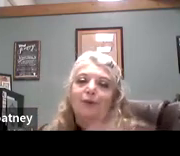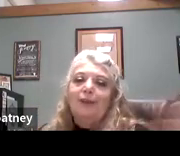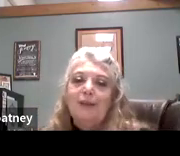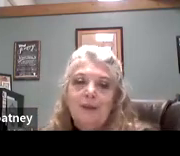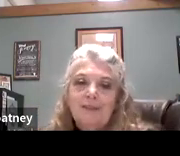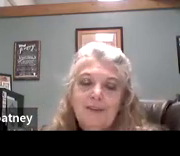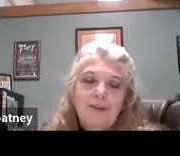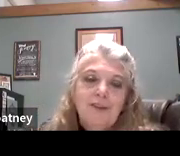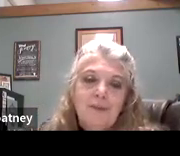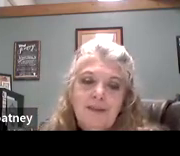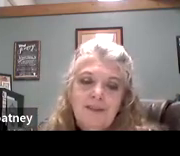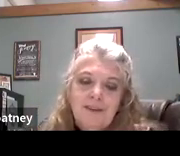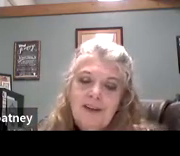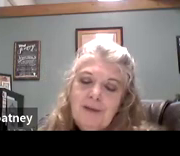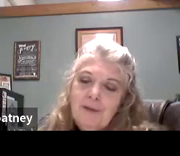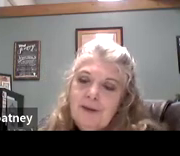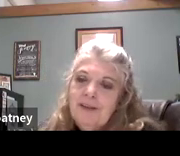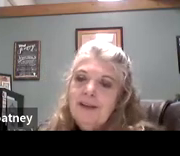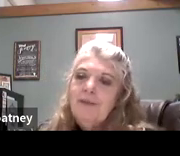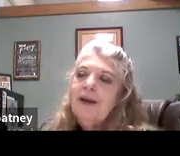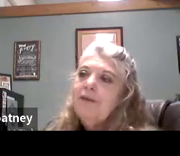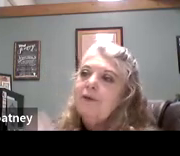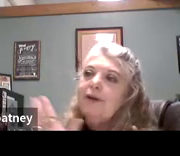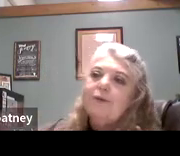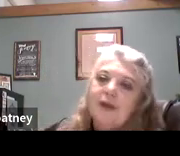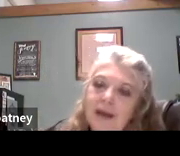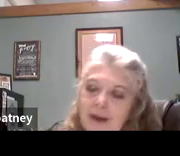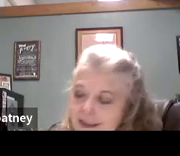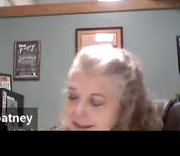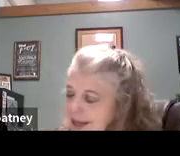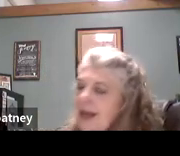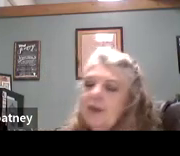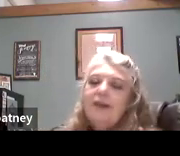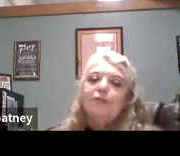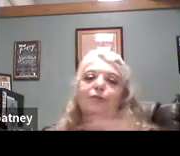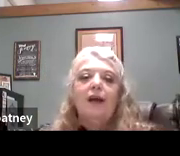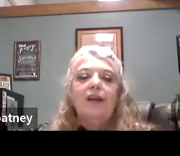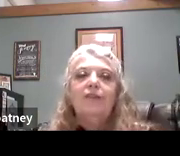And you know, they developed a rolling quads.